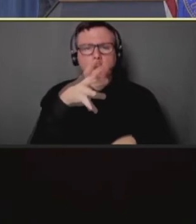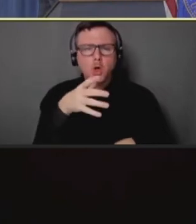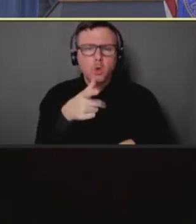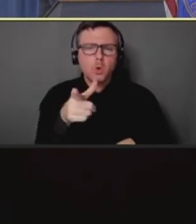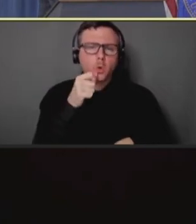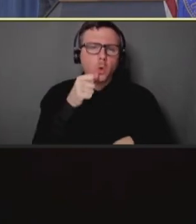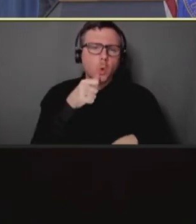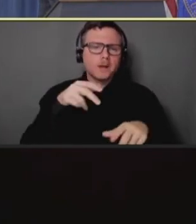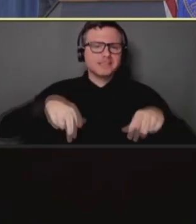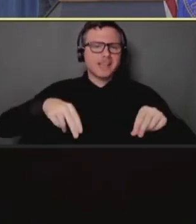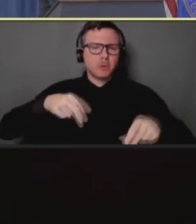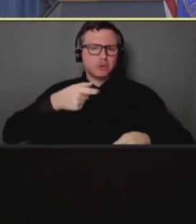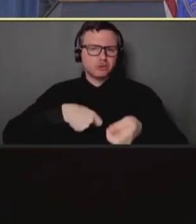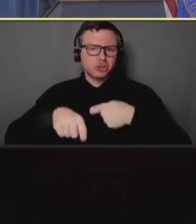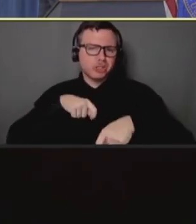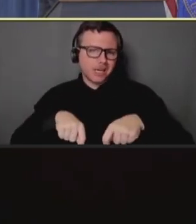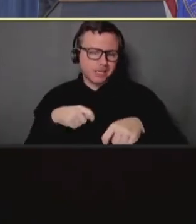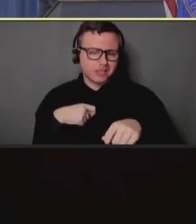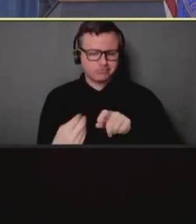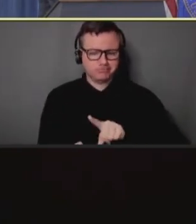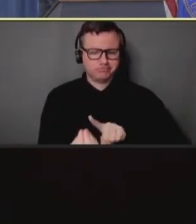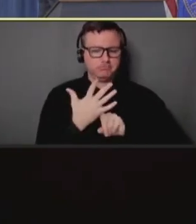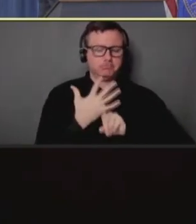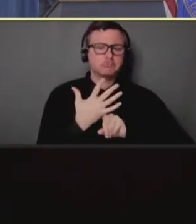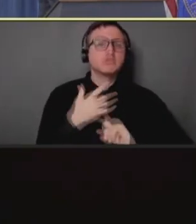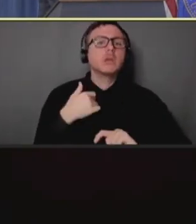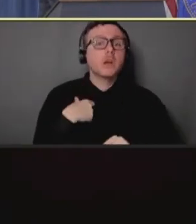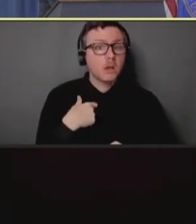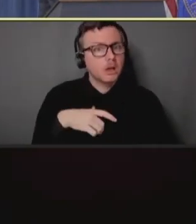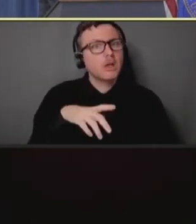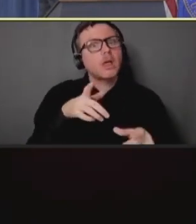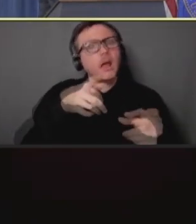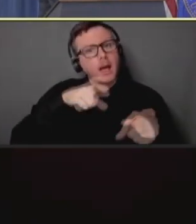And that continued for many years.